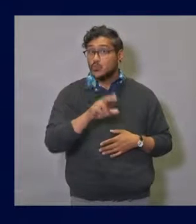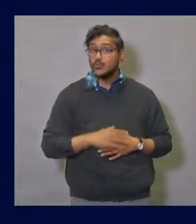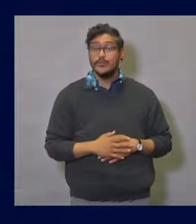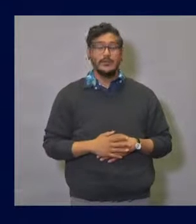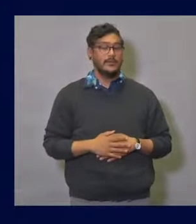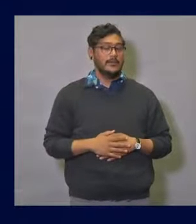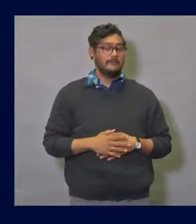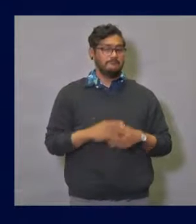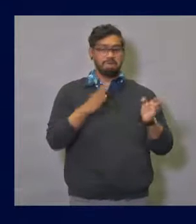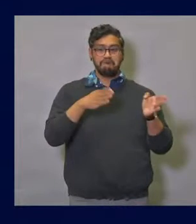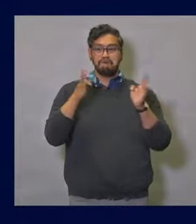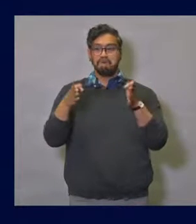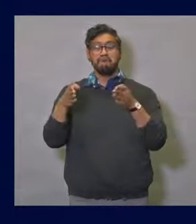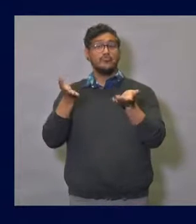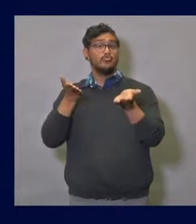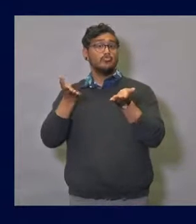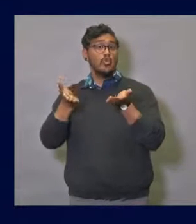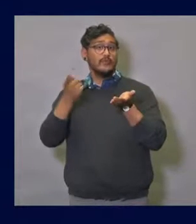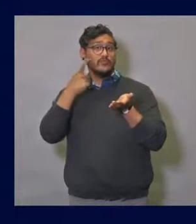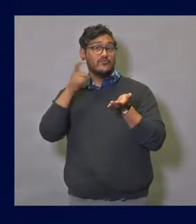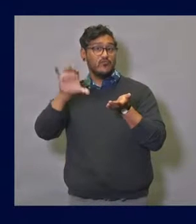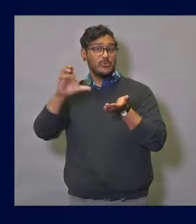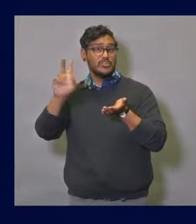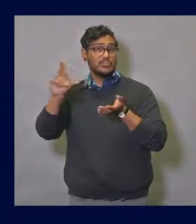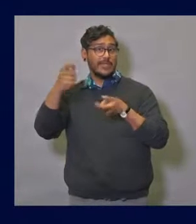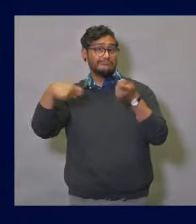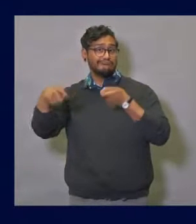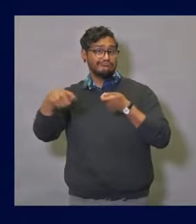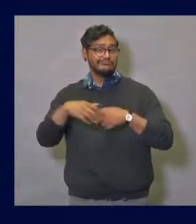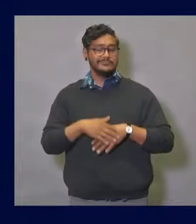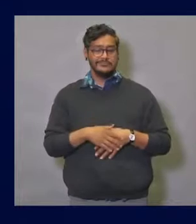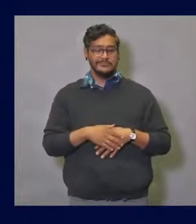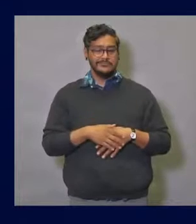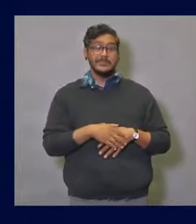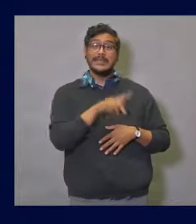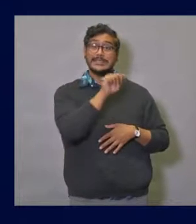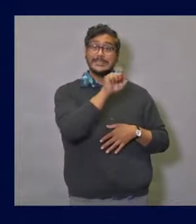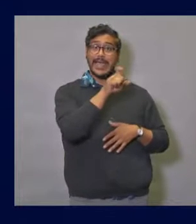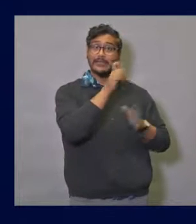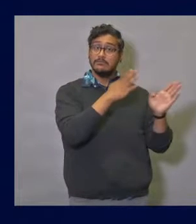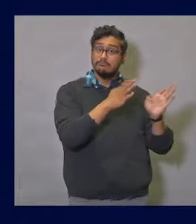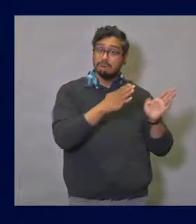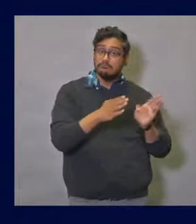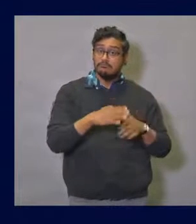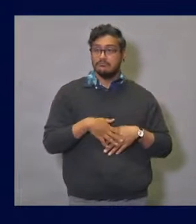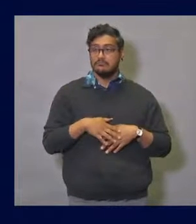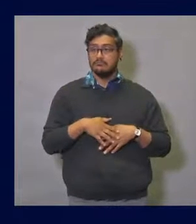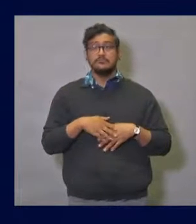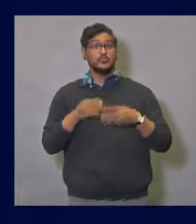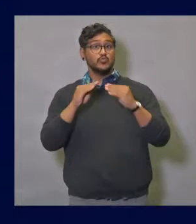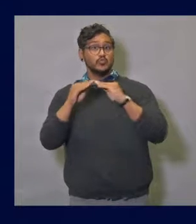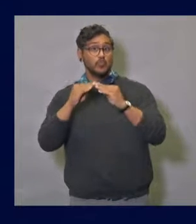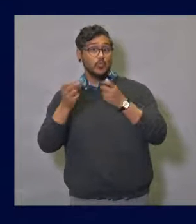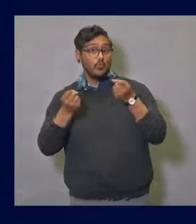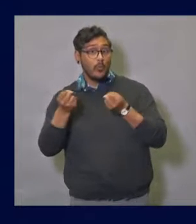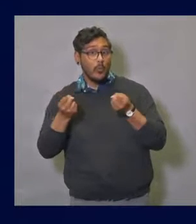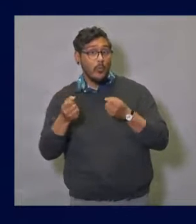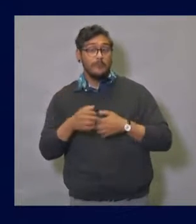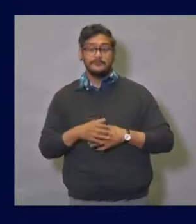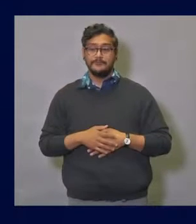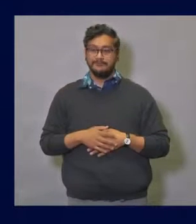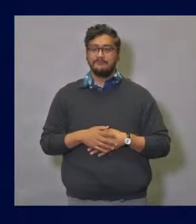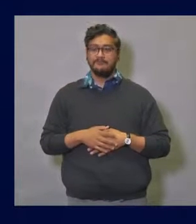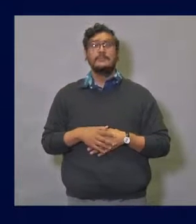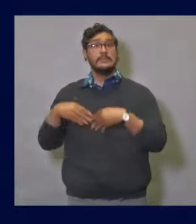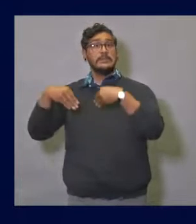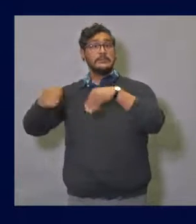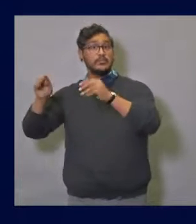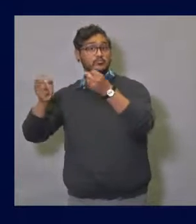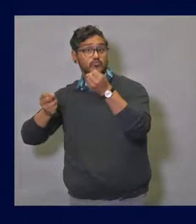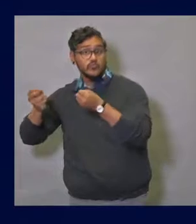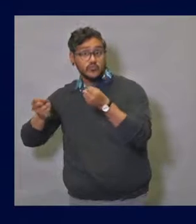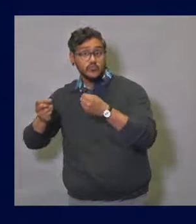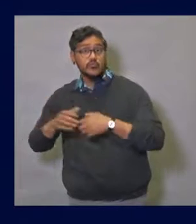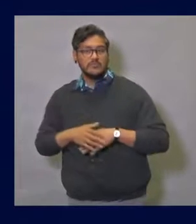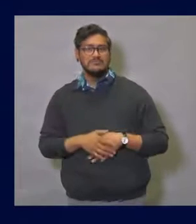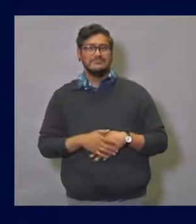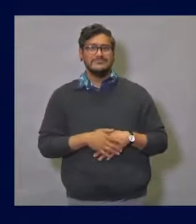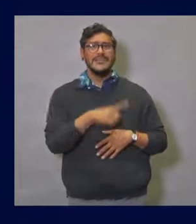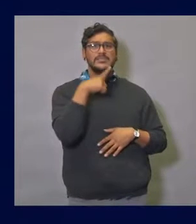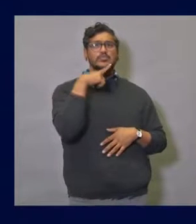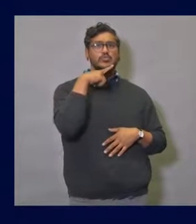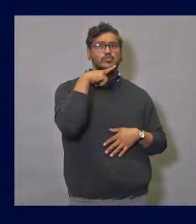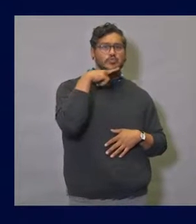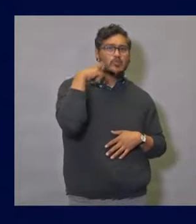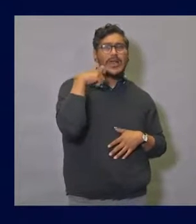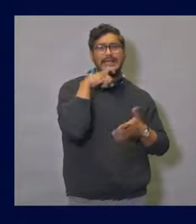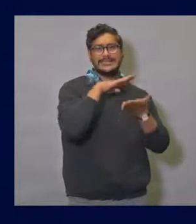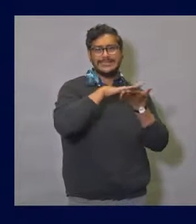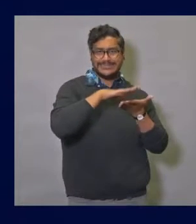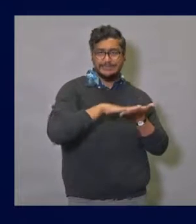ESTABLECIMIENTOS MINORISTAS.